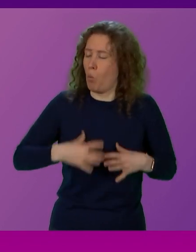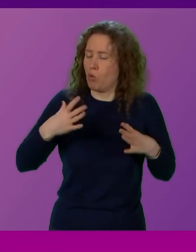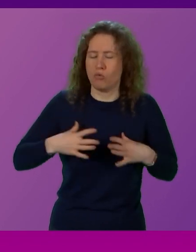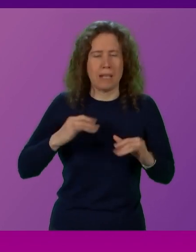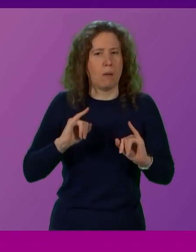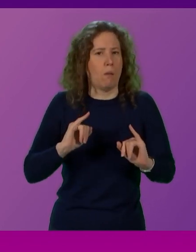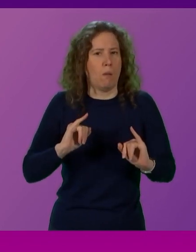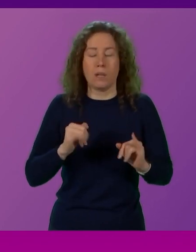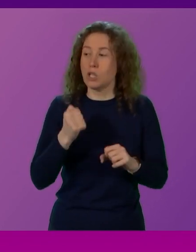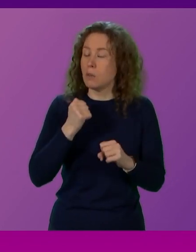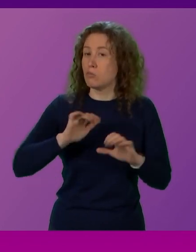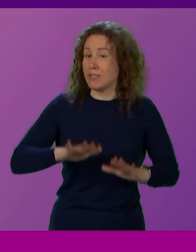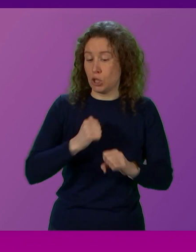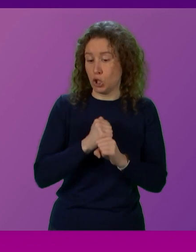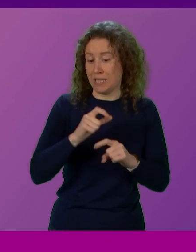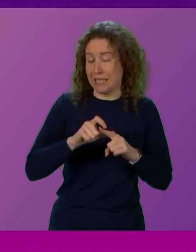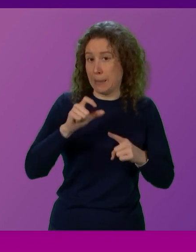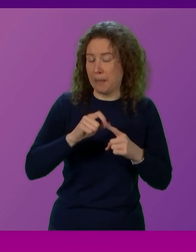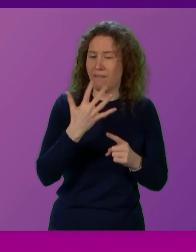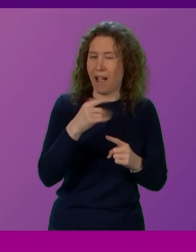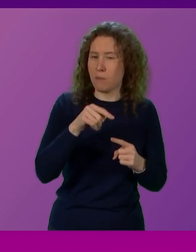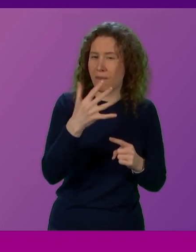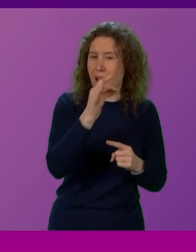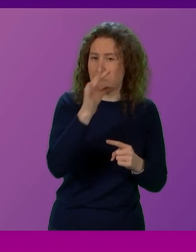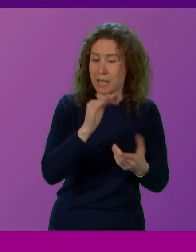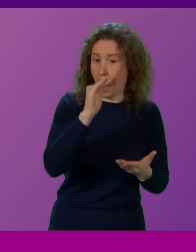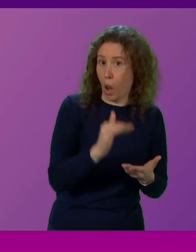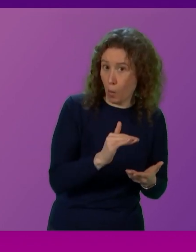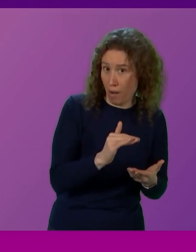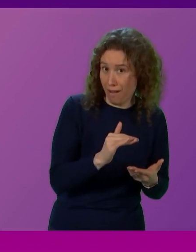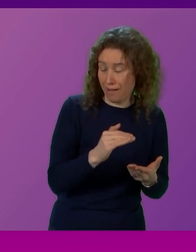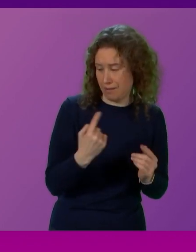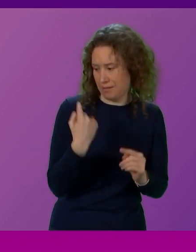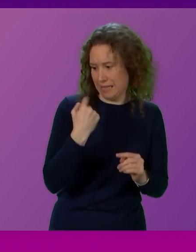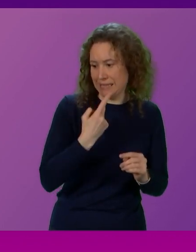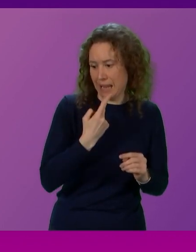Britain’s gross domestic product was 5.5 per cent lower by the second quarter of 2022